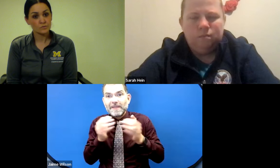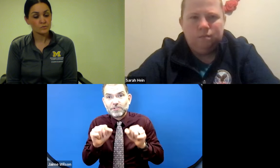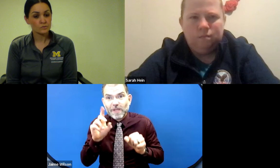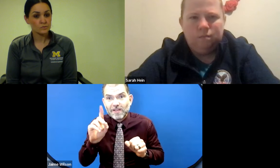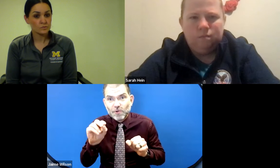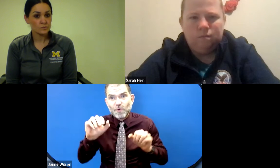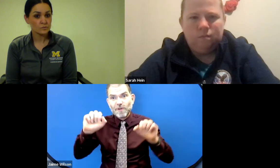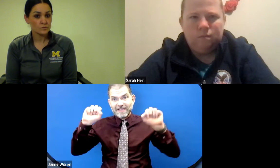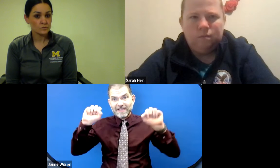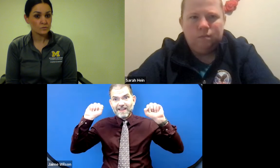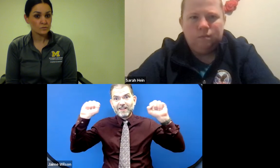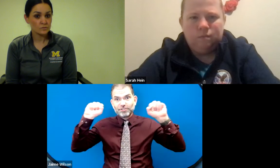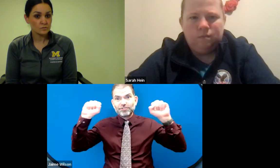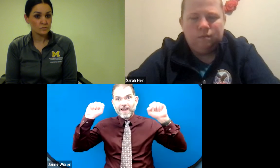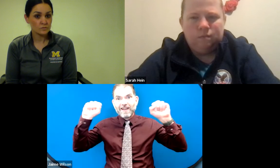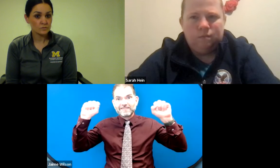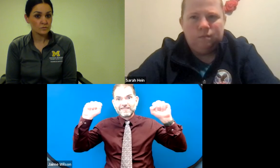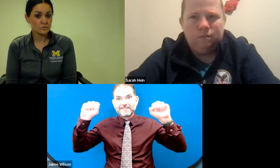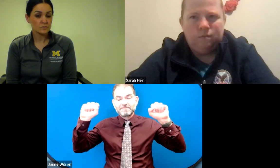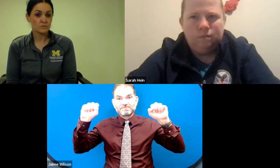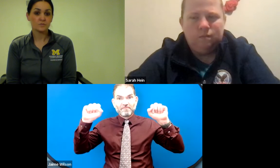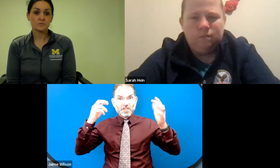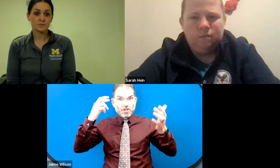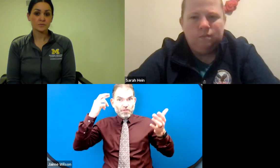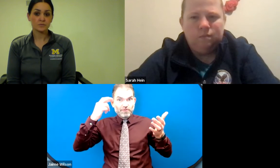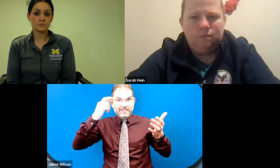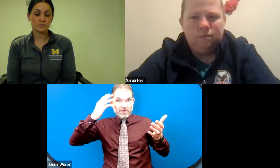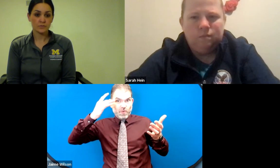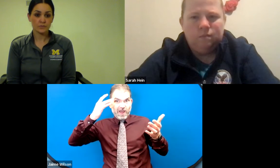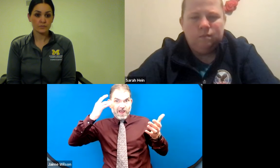ASL Interpreter: But one of the most important things that we can do is exercise.